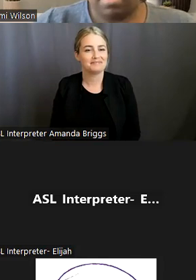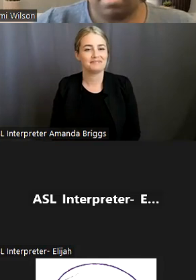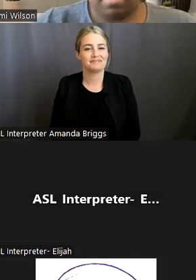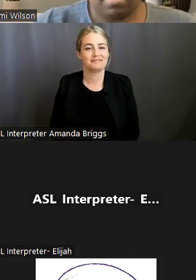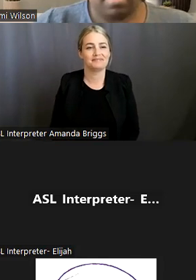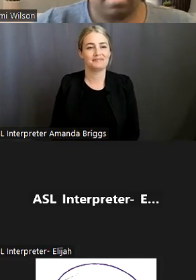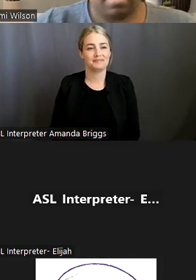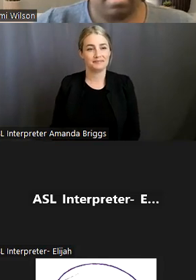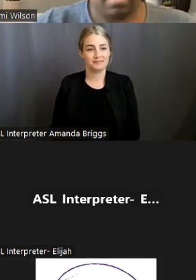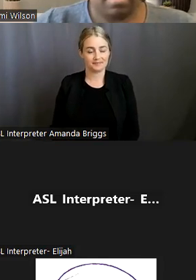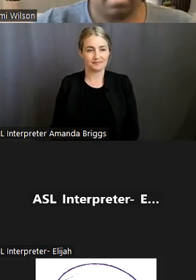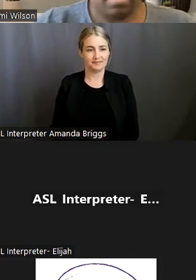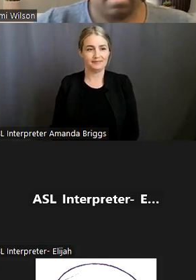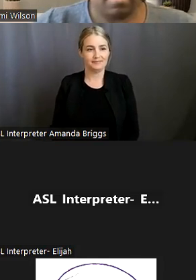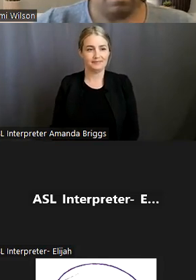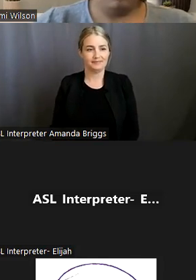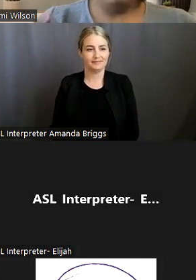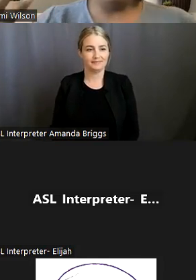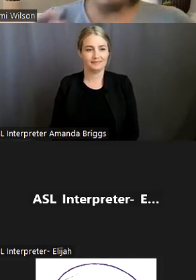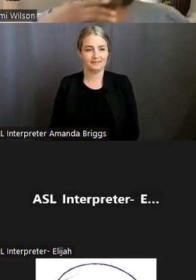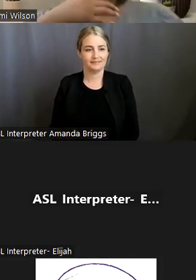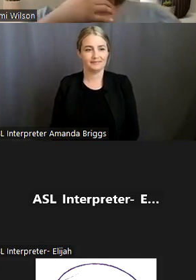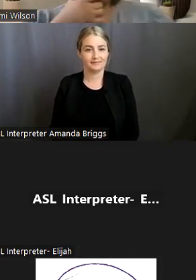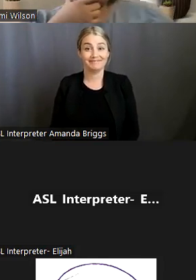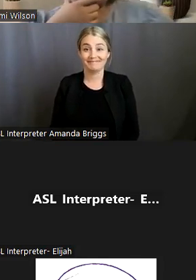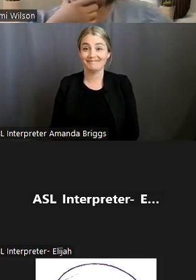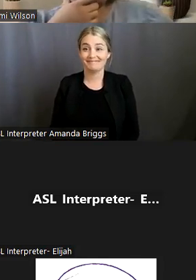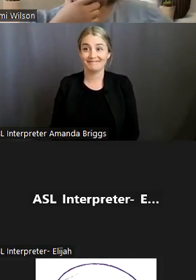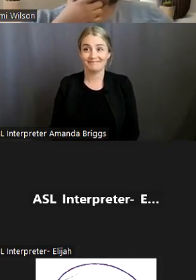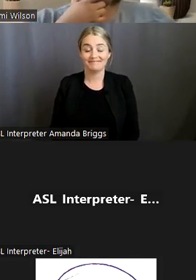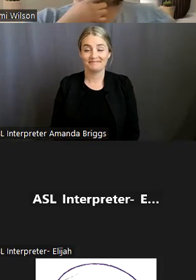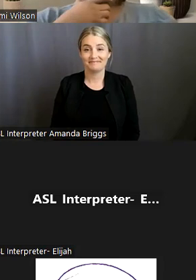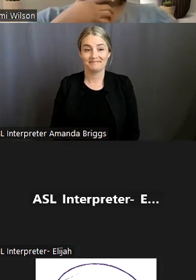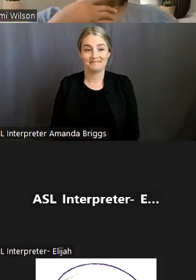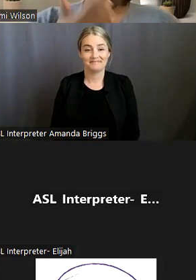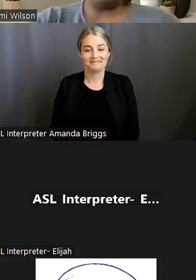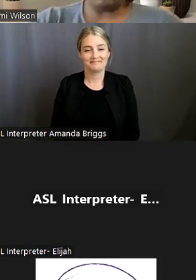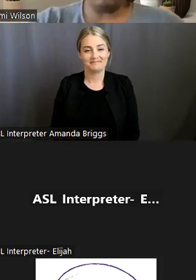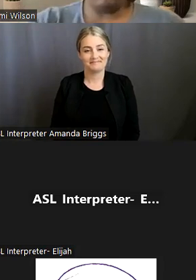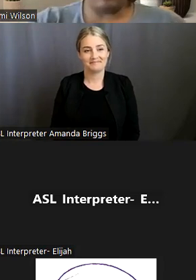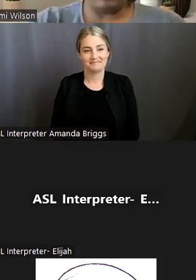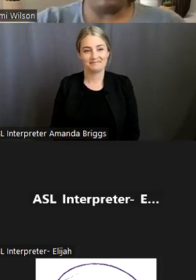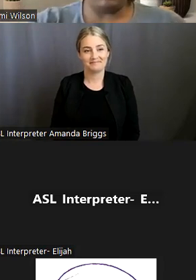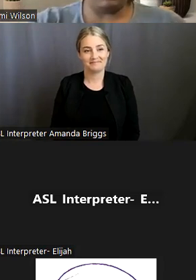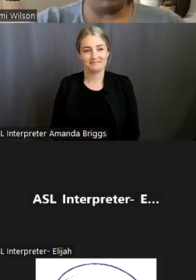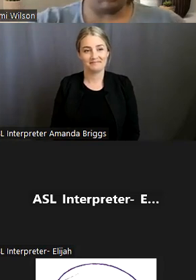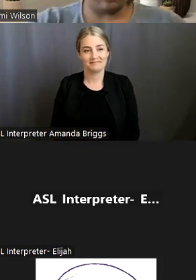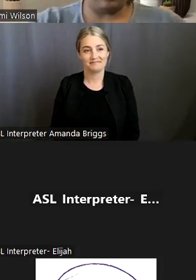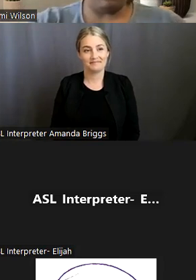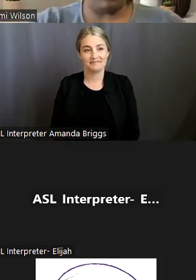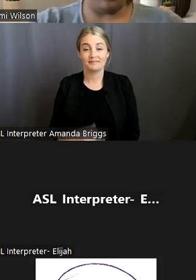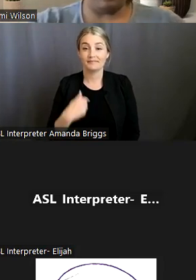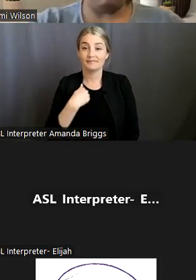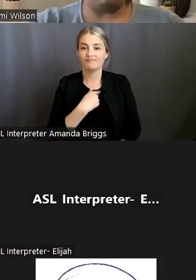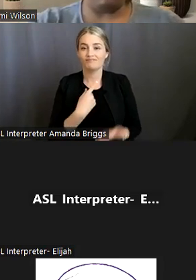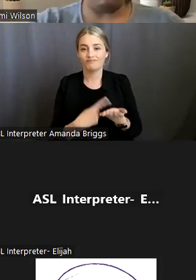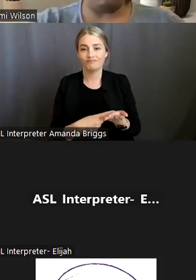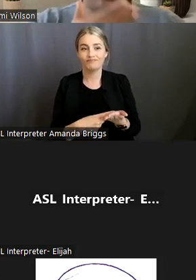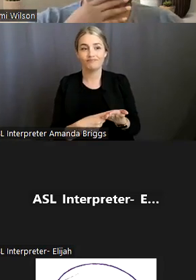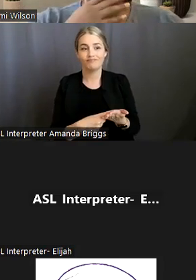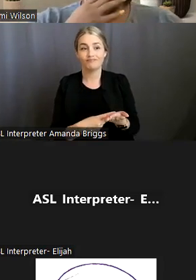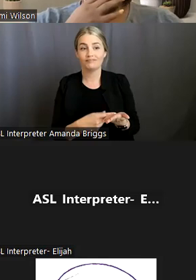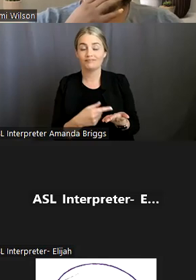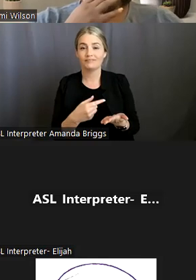Okay, so talking about evidence supported opioid overdose prevention.